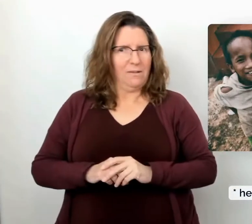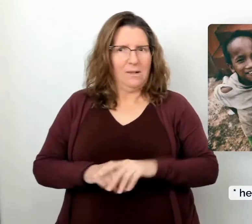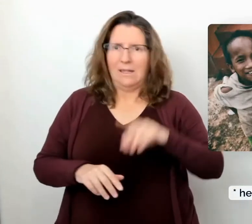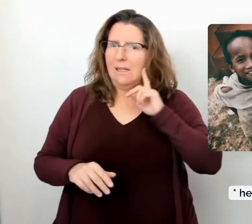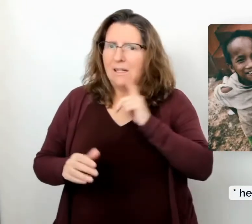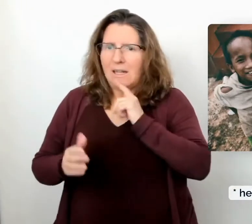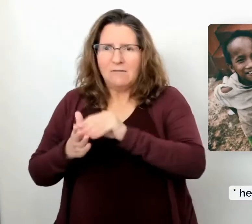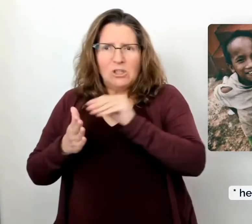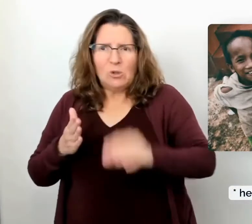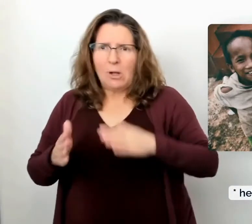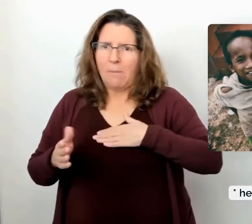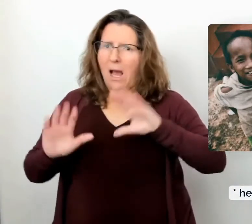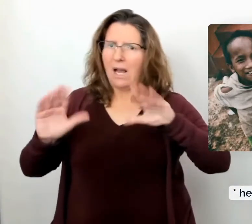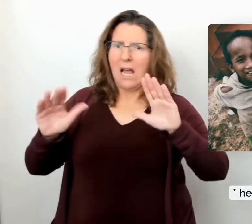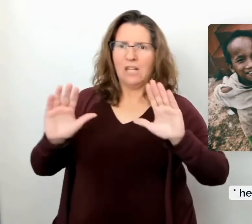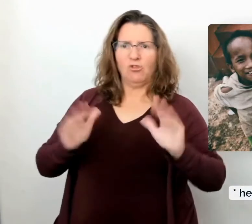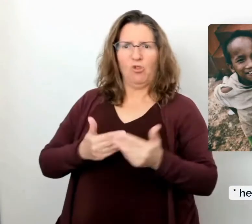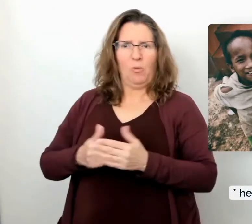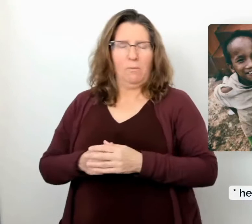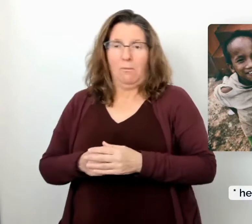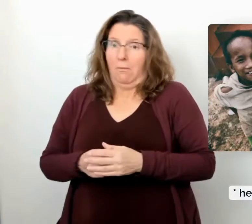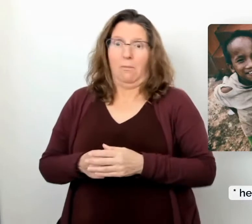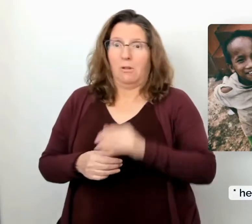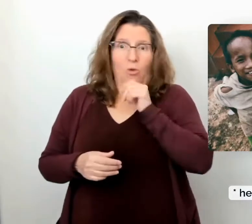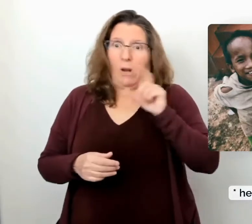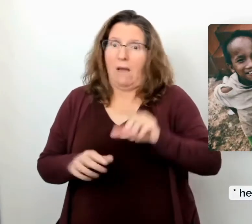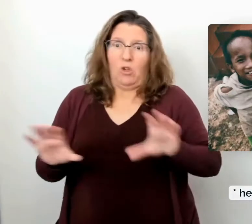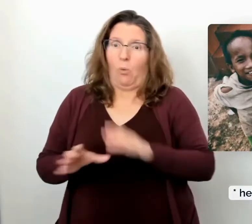All the time thinking nothing special has to be done for this deaf student.